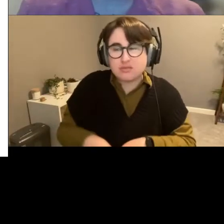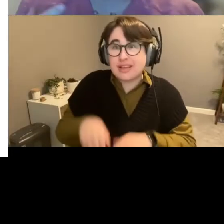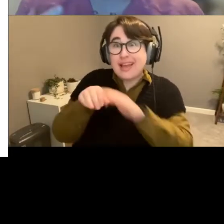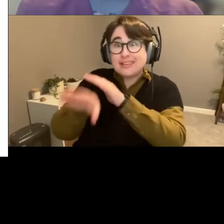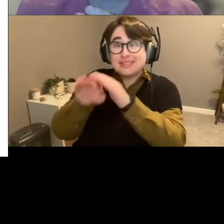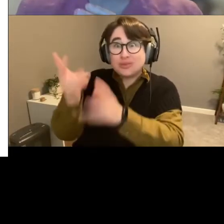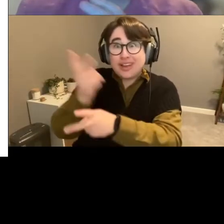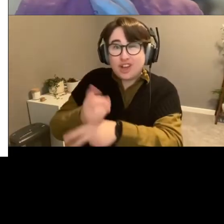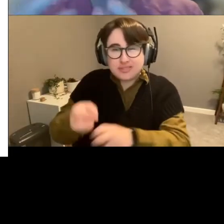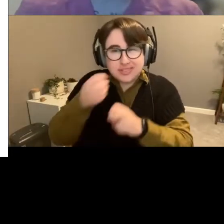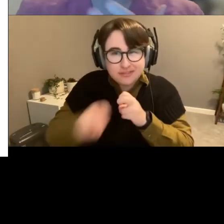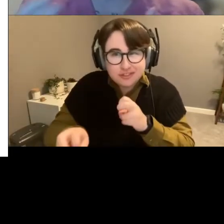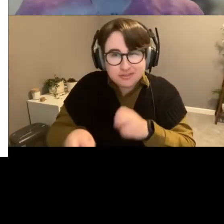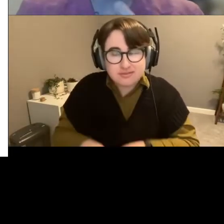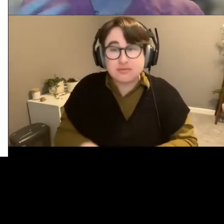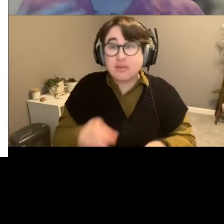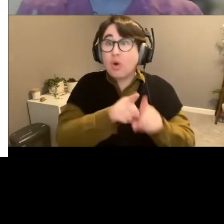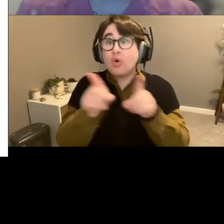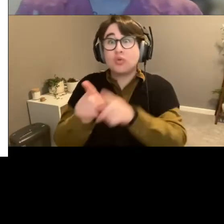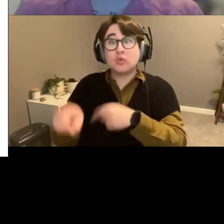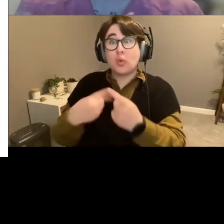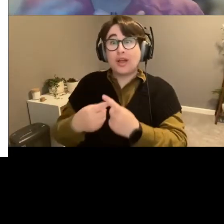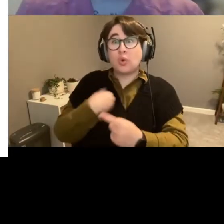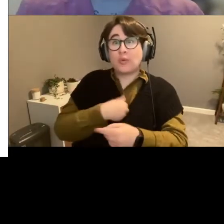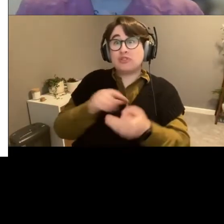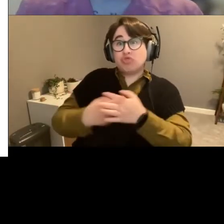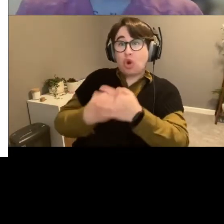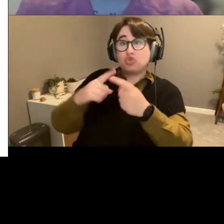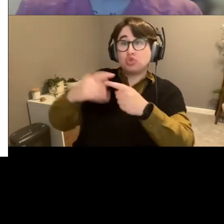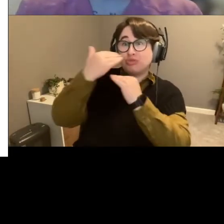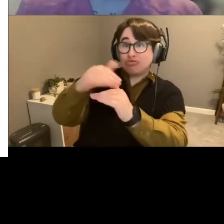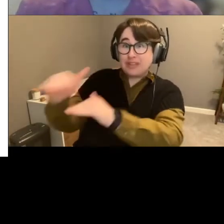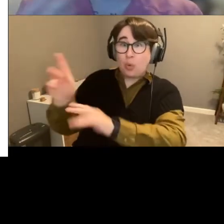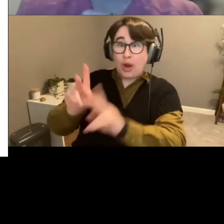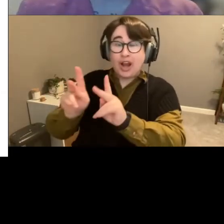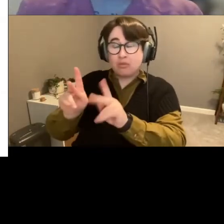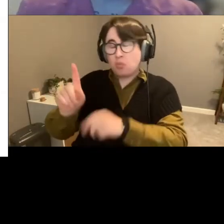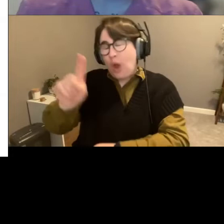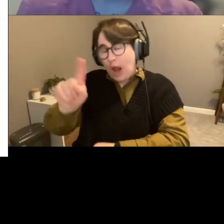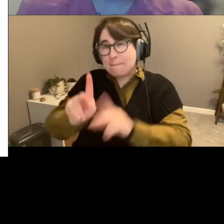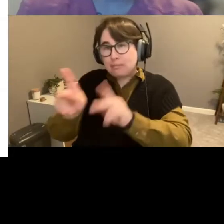and especially when we start restricting where people can access care through legislation,